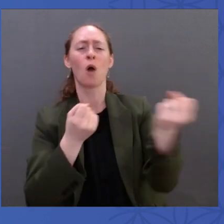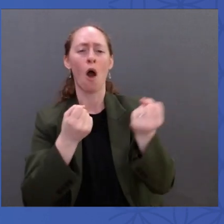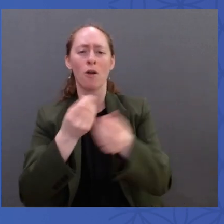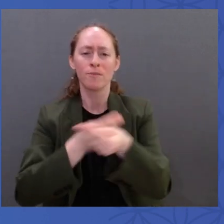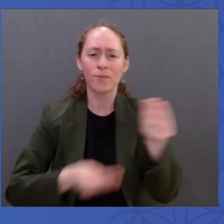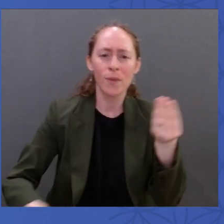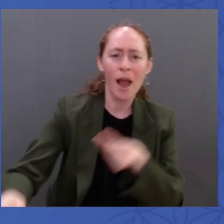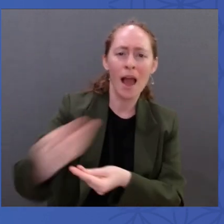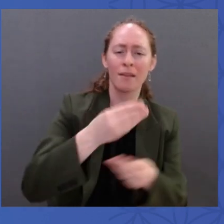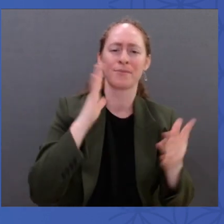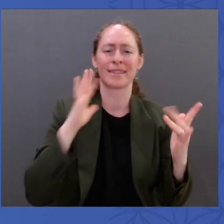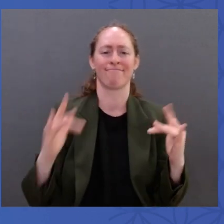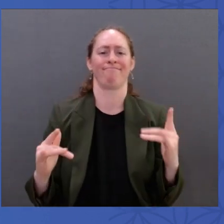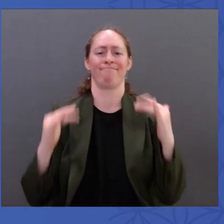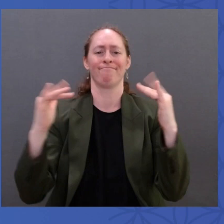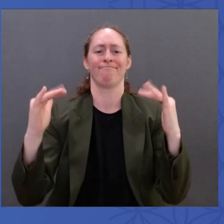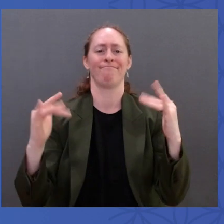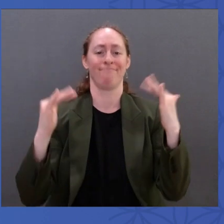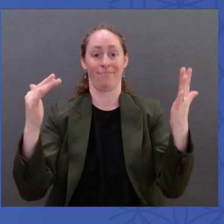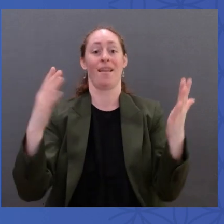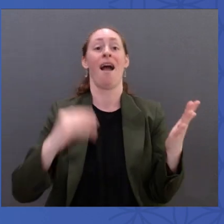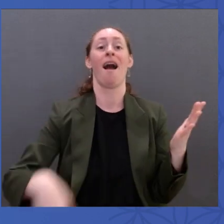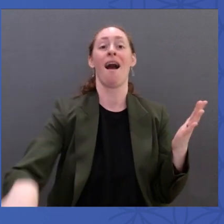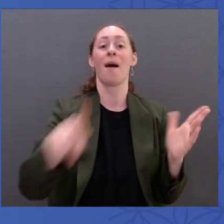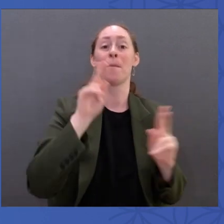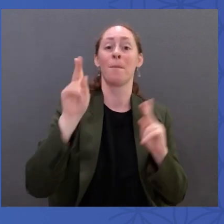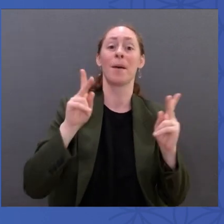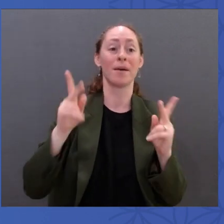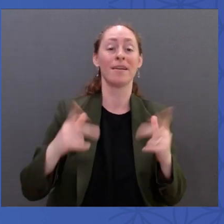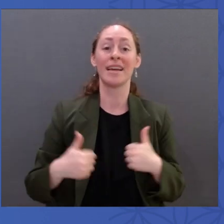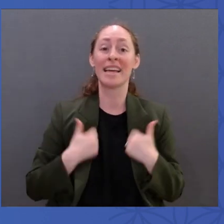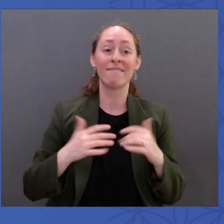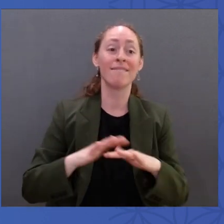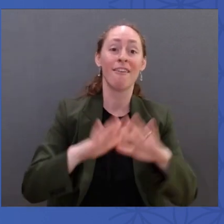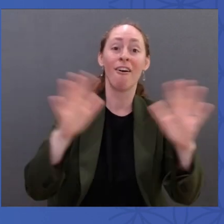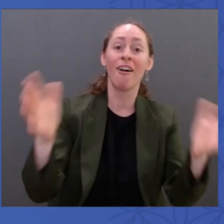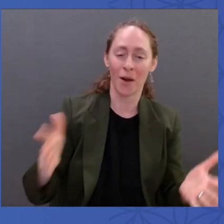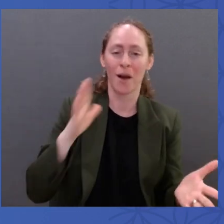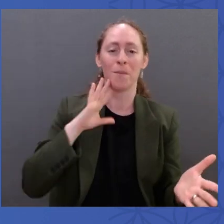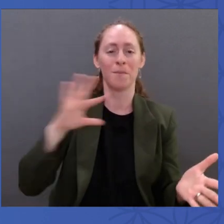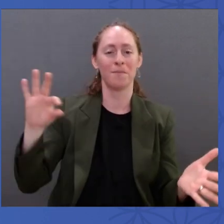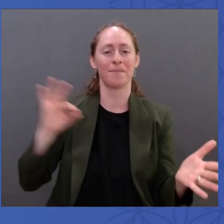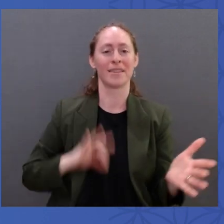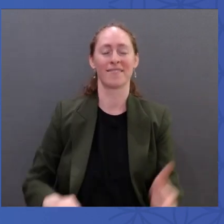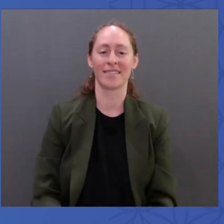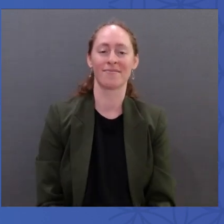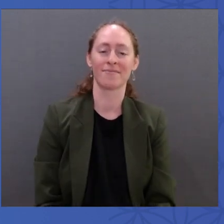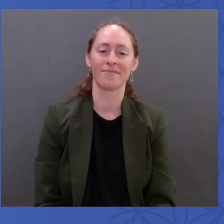We can also leverage these same strengths to address some of the most pressing economic challenges of our time.